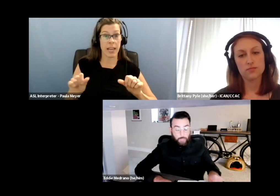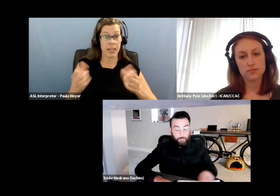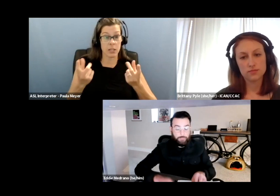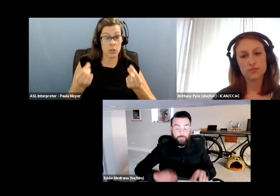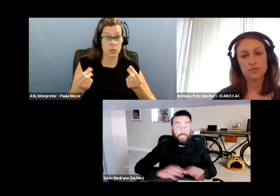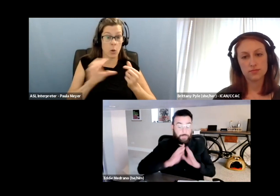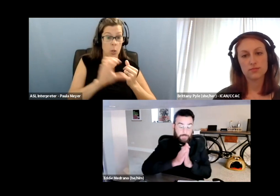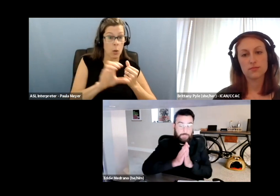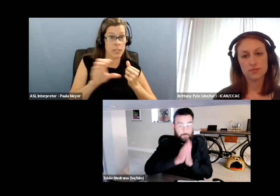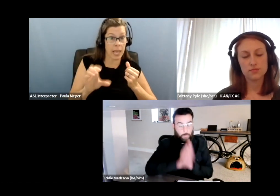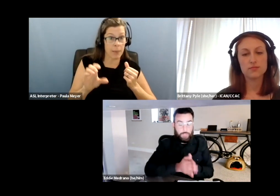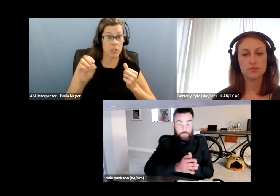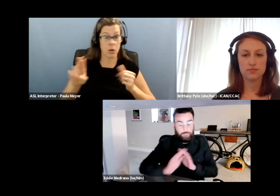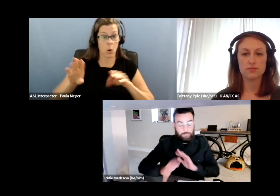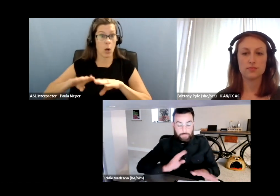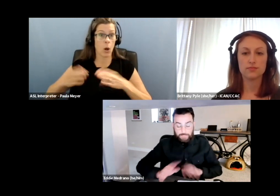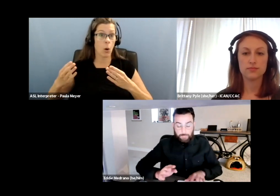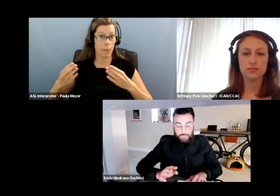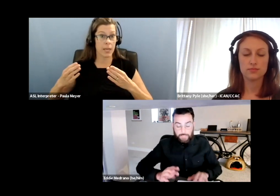But for now we're just going to worry about kind of step by step.